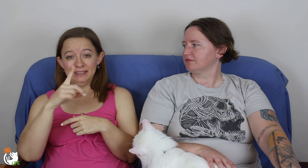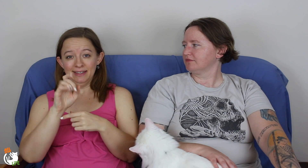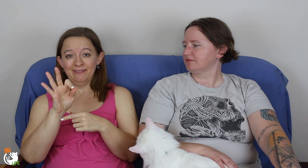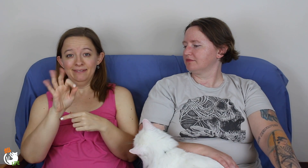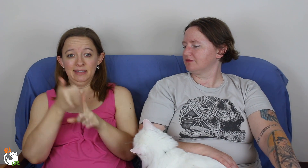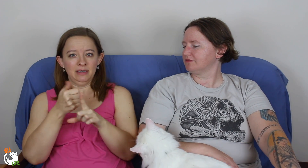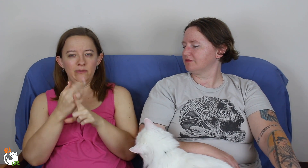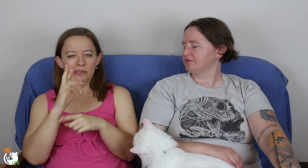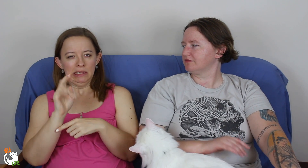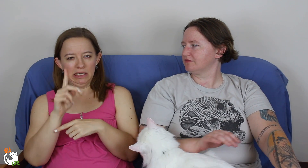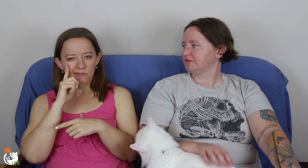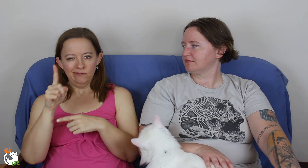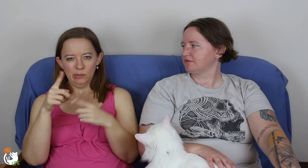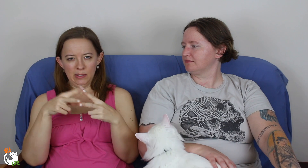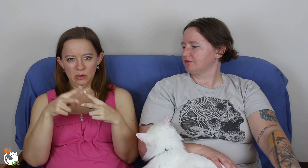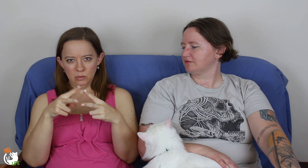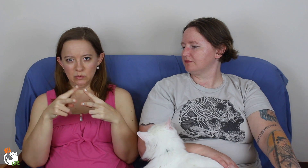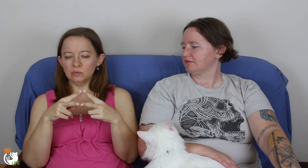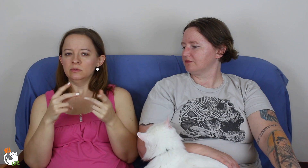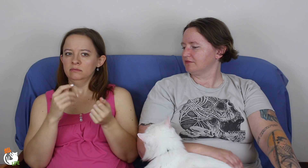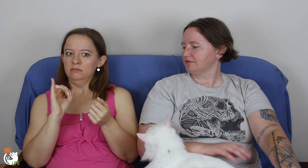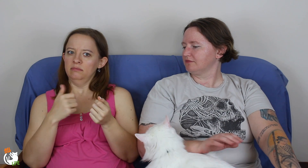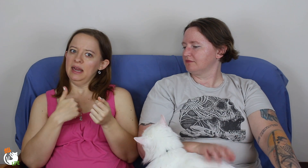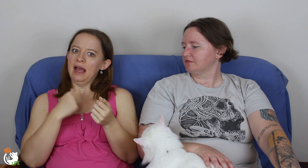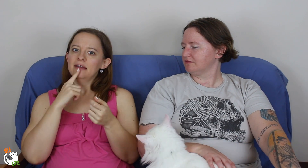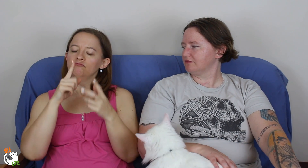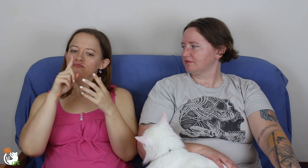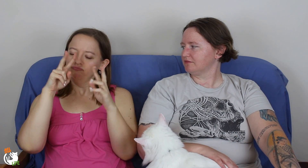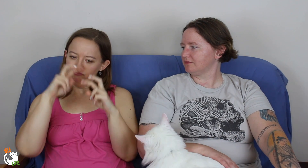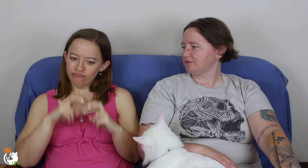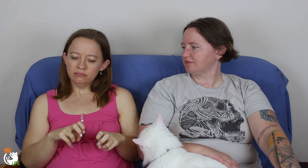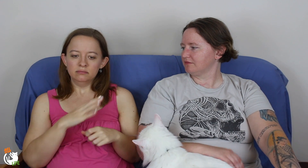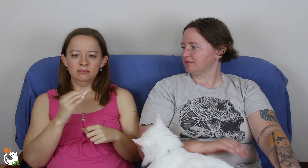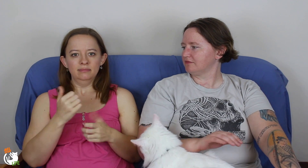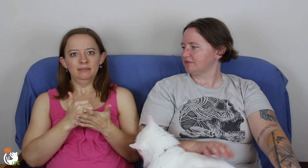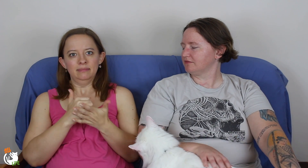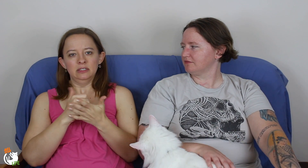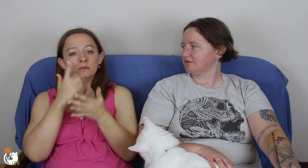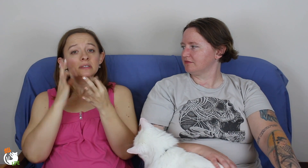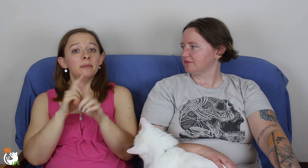I'll include a PDF itself or a link for those two. Really we just kind of analyzed those